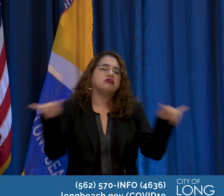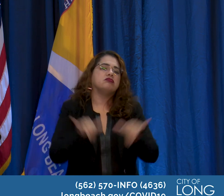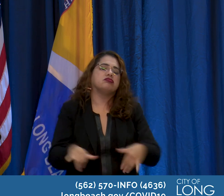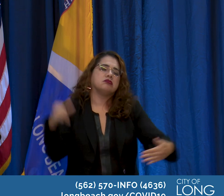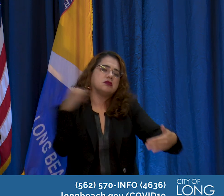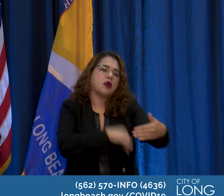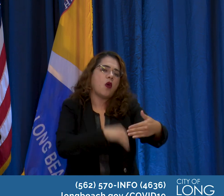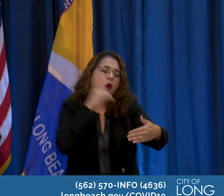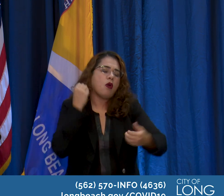more.